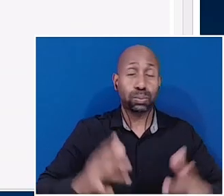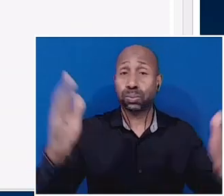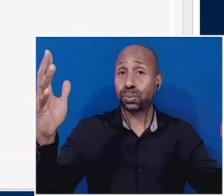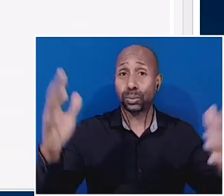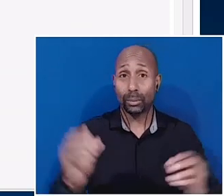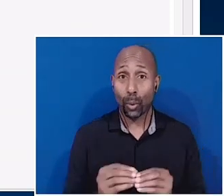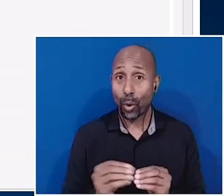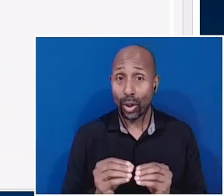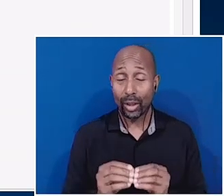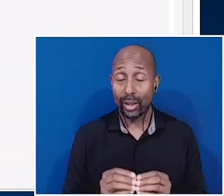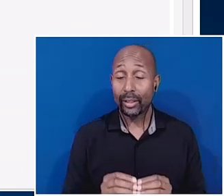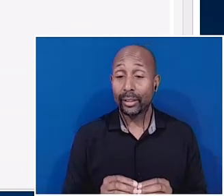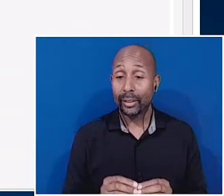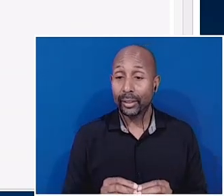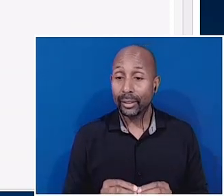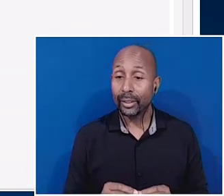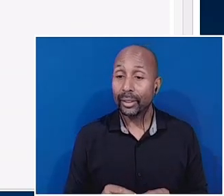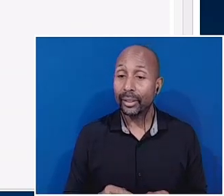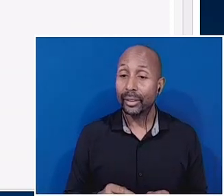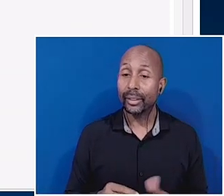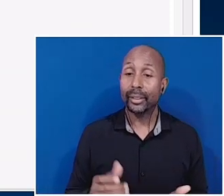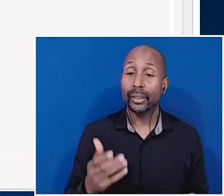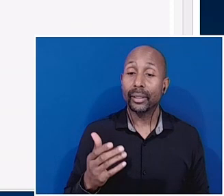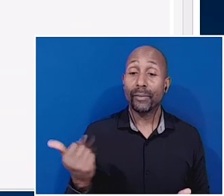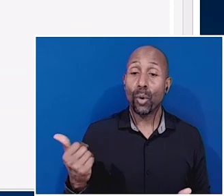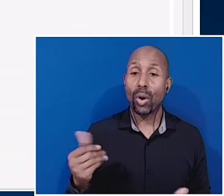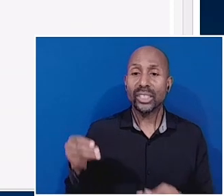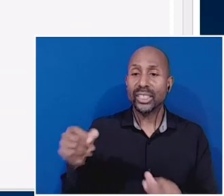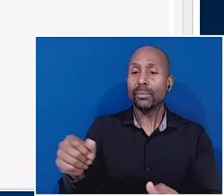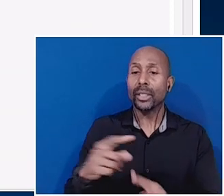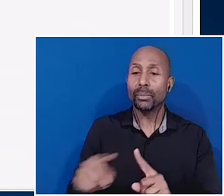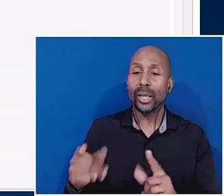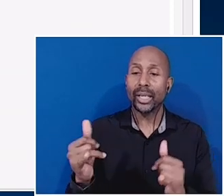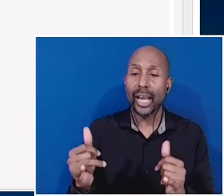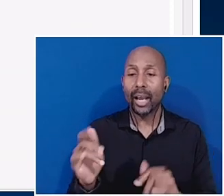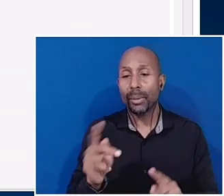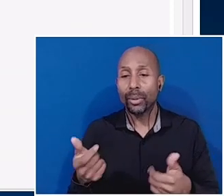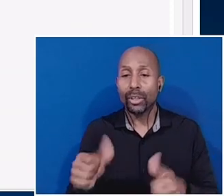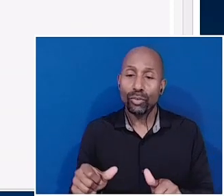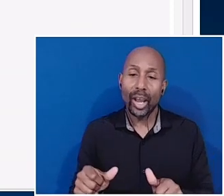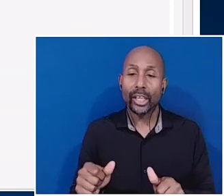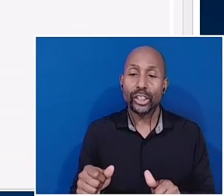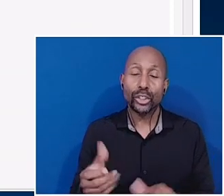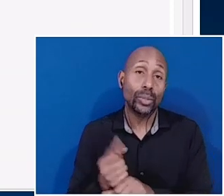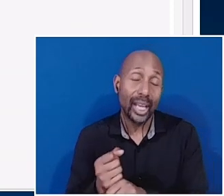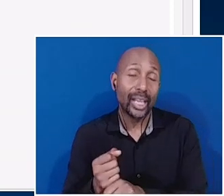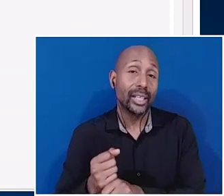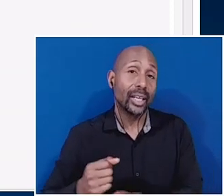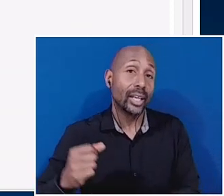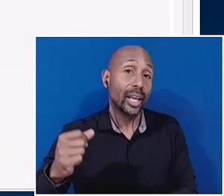evasion crept in and people began to seek accreditation, not for the purpose of identifying their peers, but for the